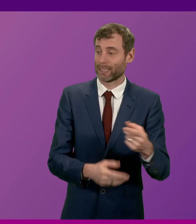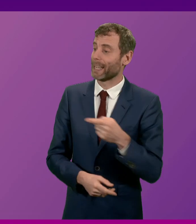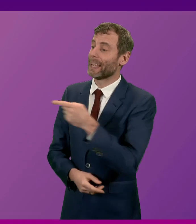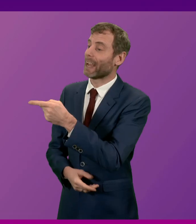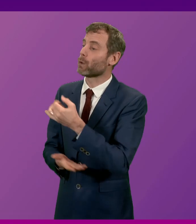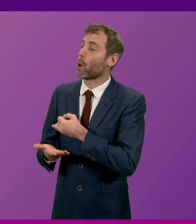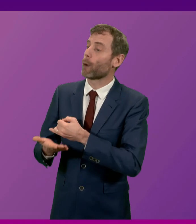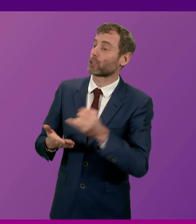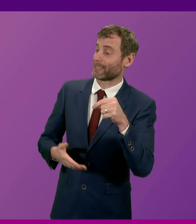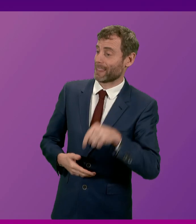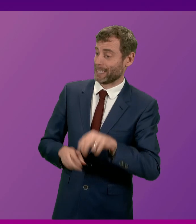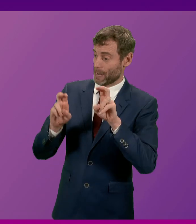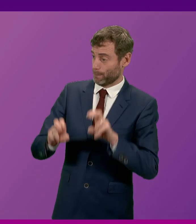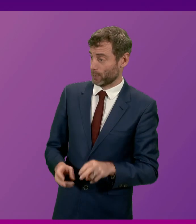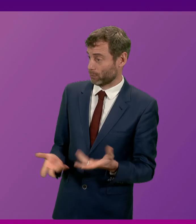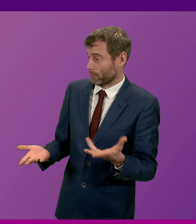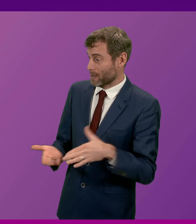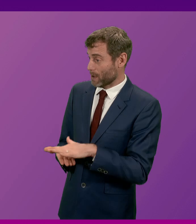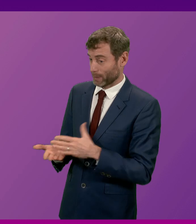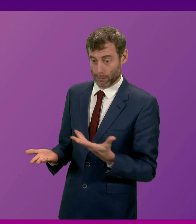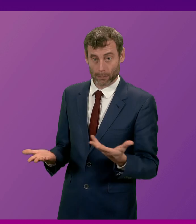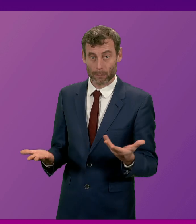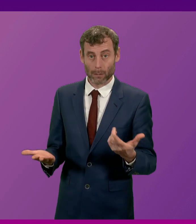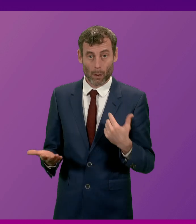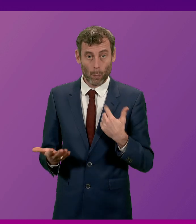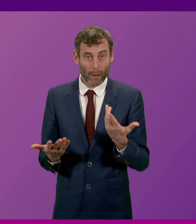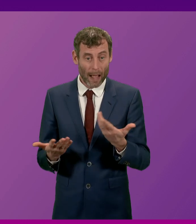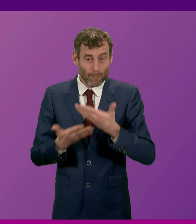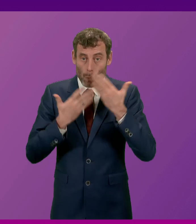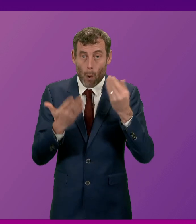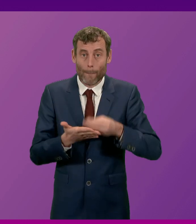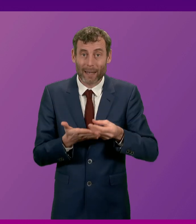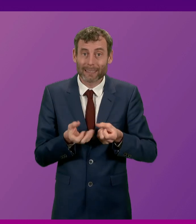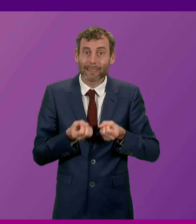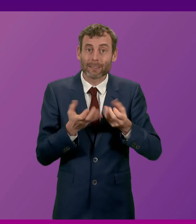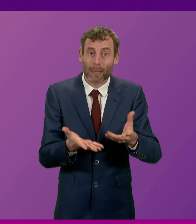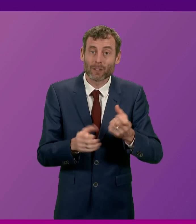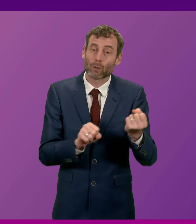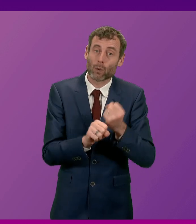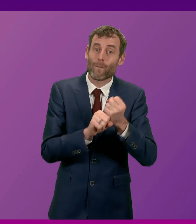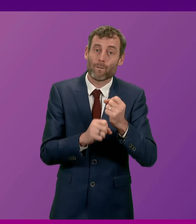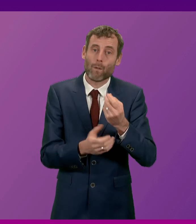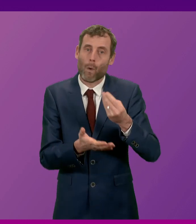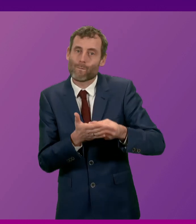there will be no affordable housing programme. That is the reality that they all must face up to.